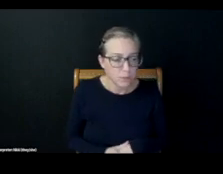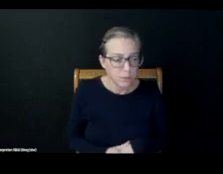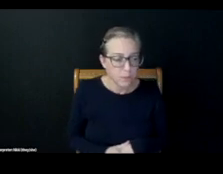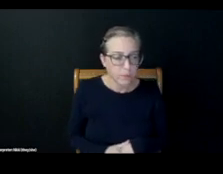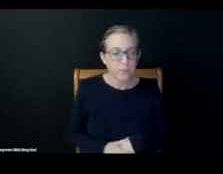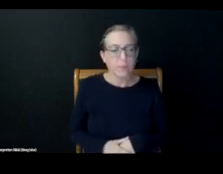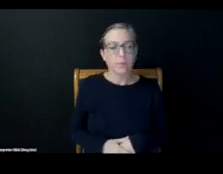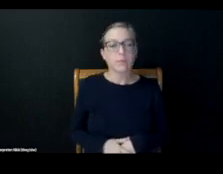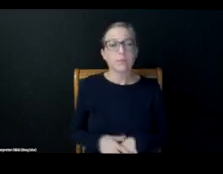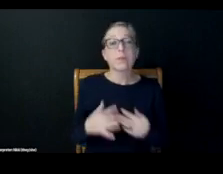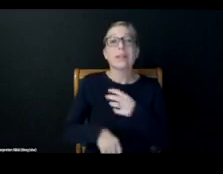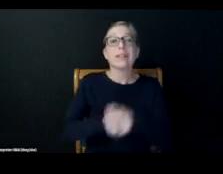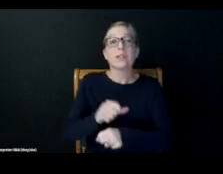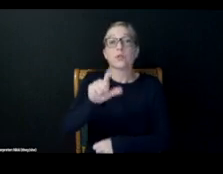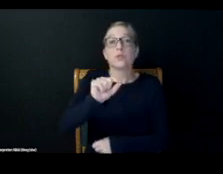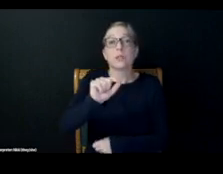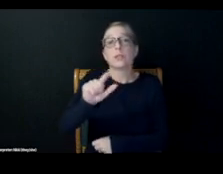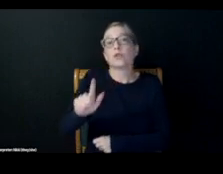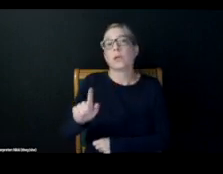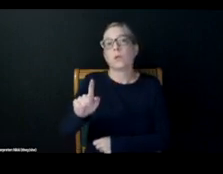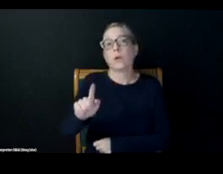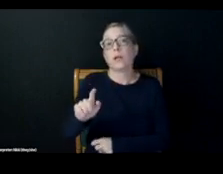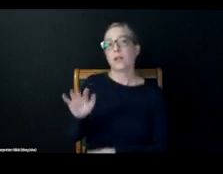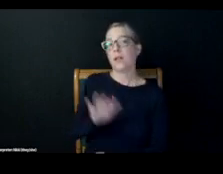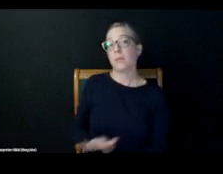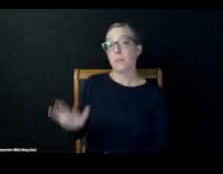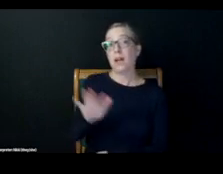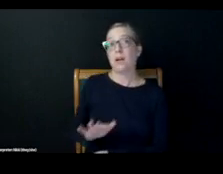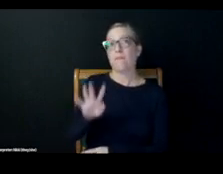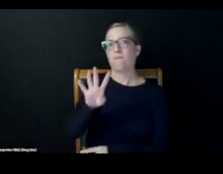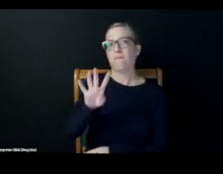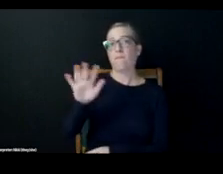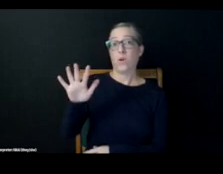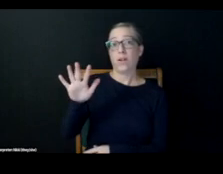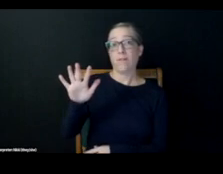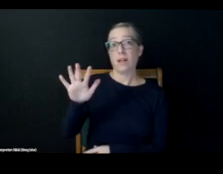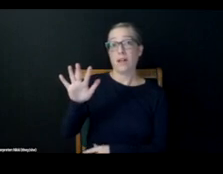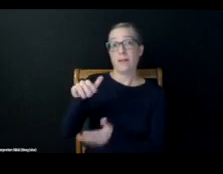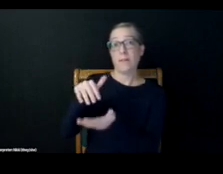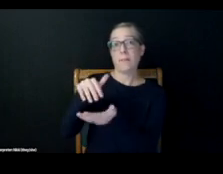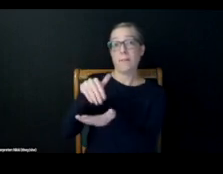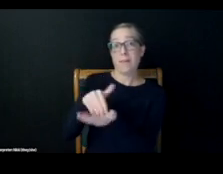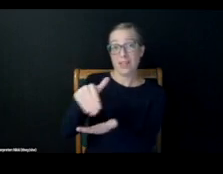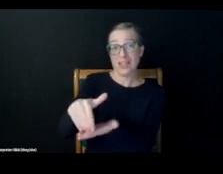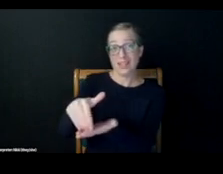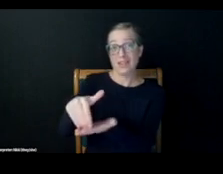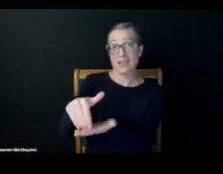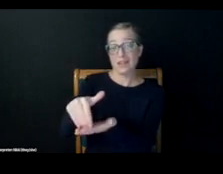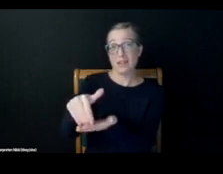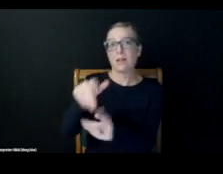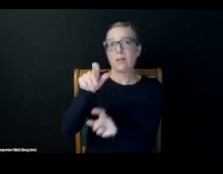there are about 45 million people who are immigrants. These are people who were born in